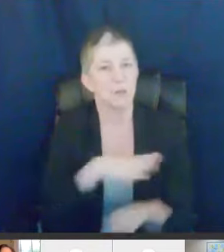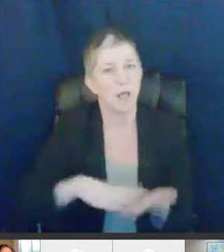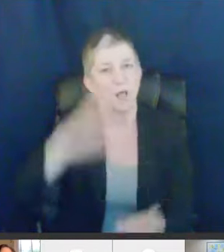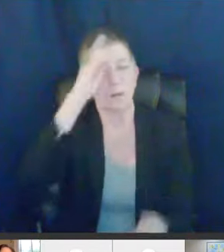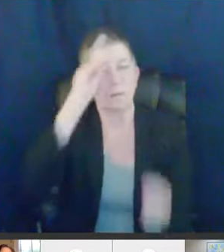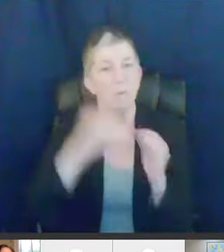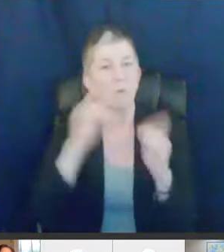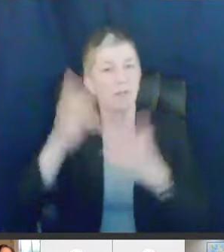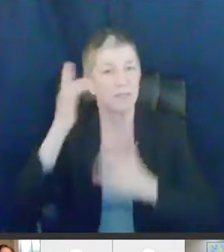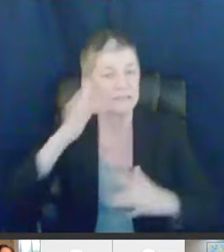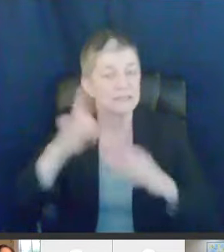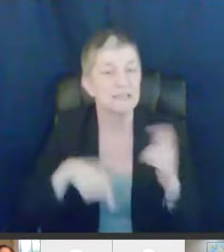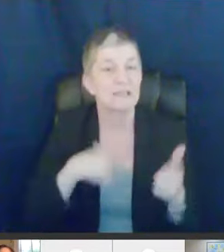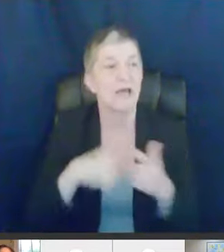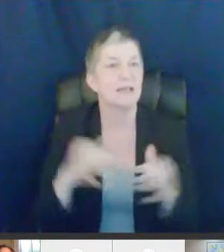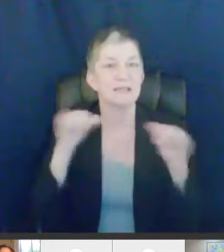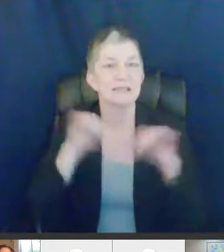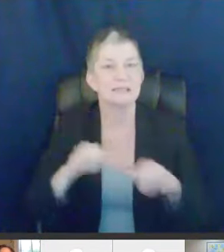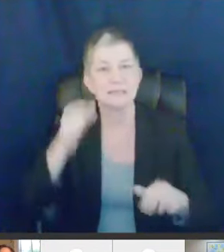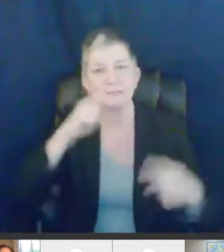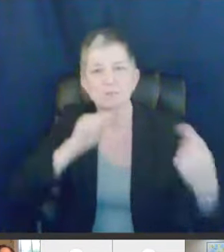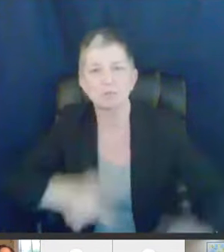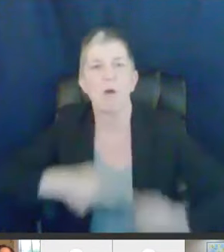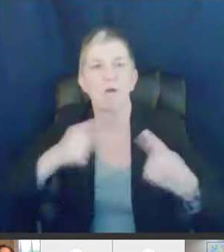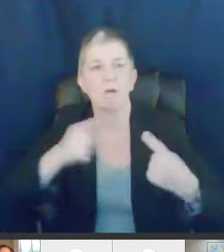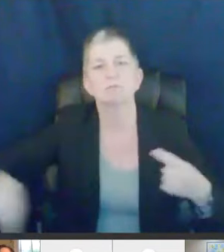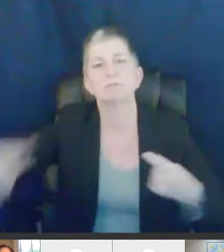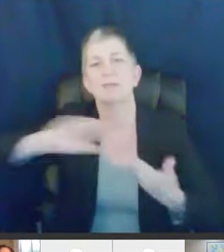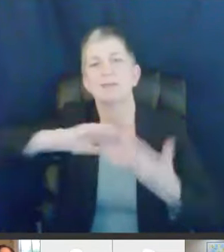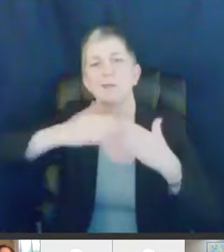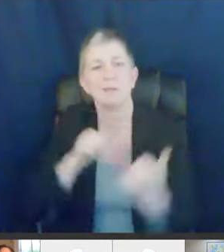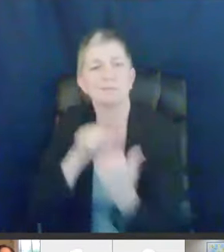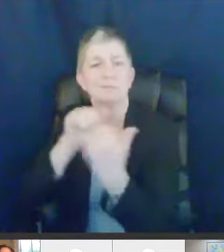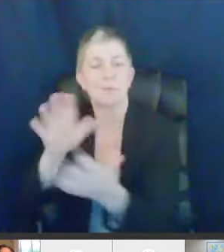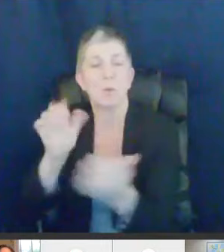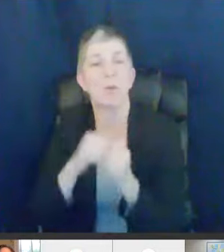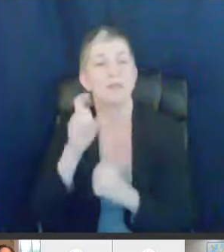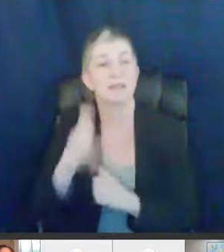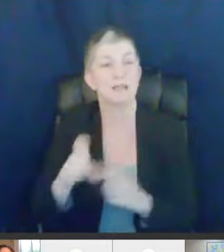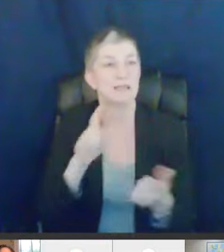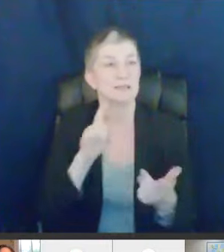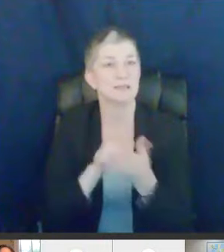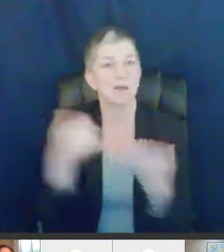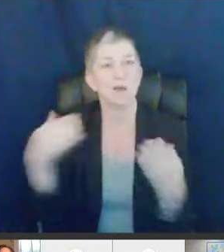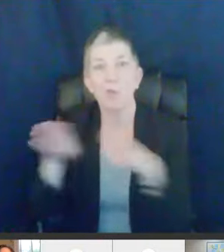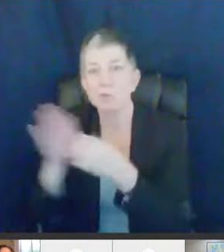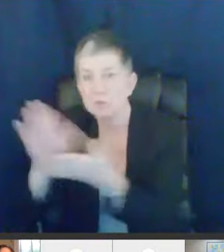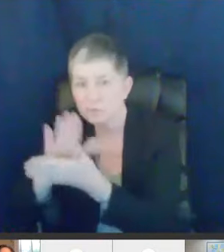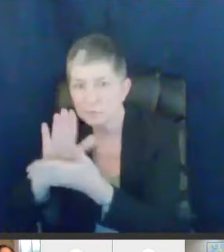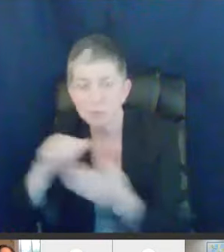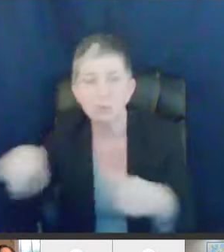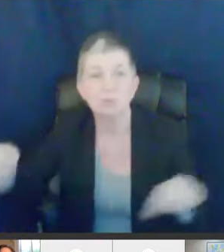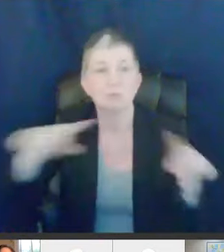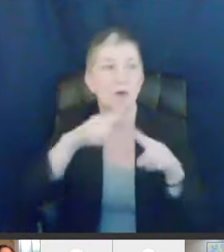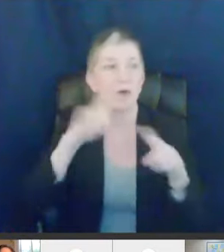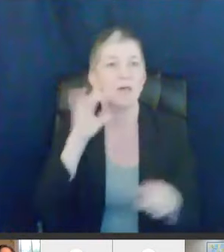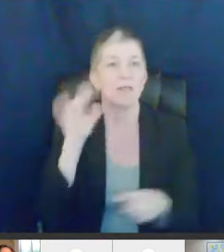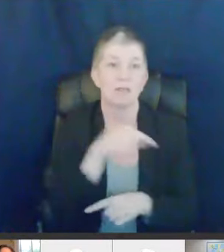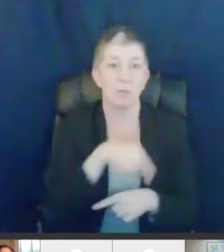endured the same hardships the rest of our community faced with the necessary closure of schools while they like other essential workers continue to find